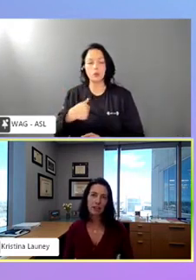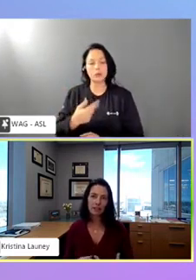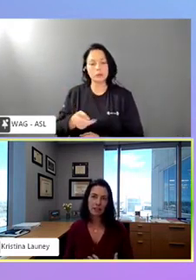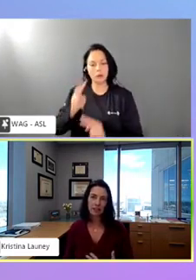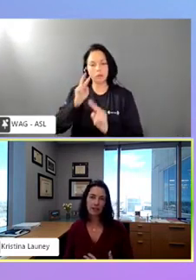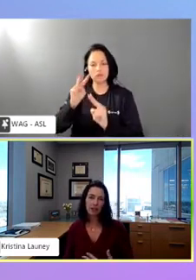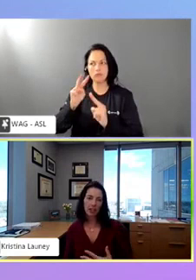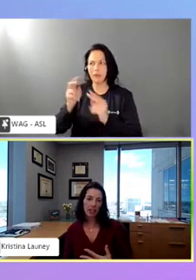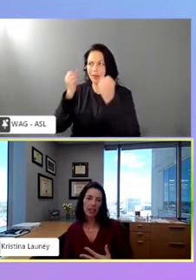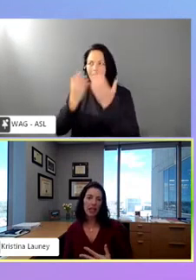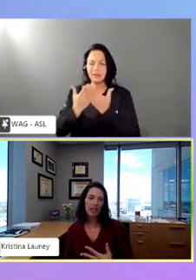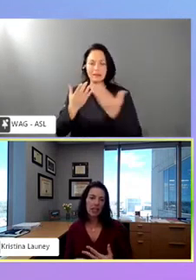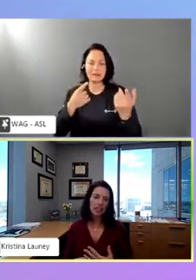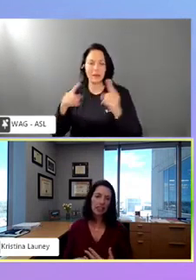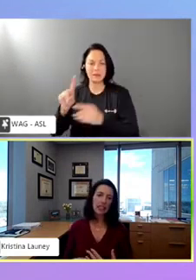worse